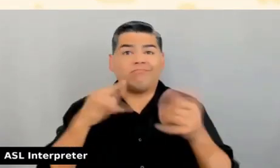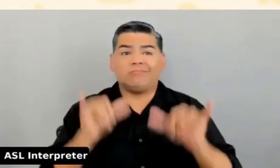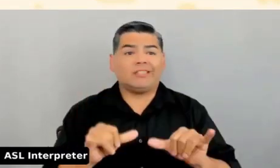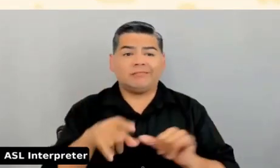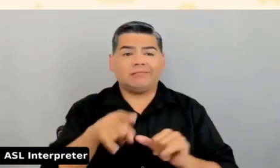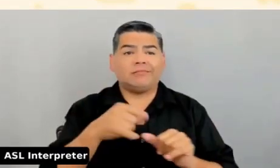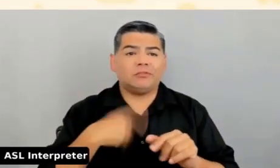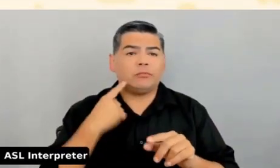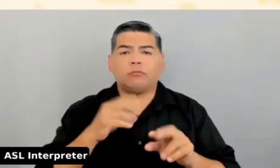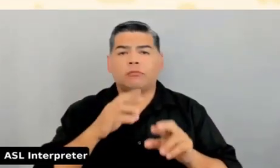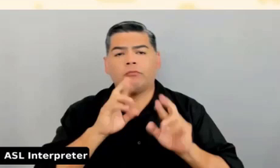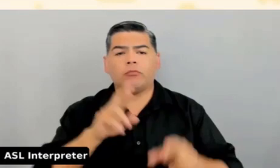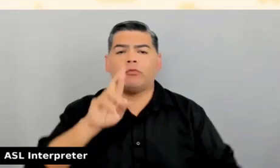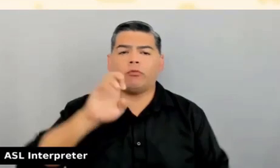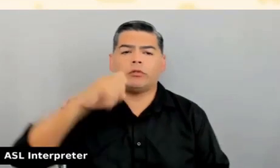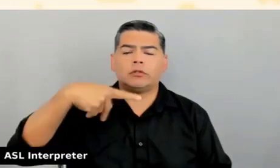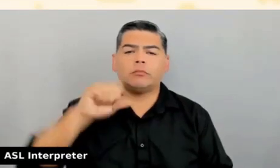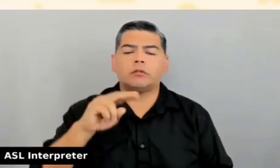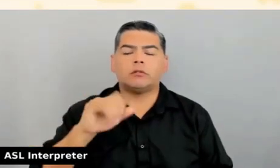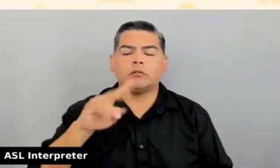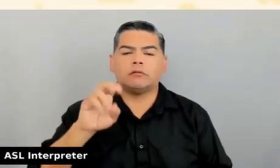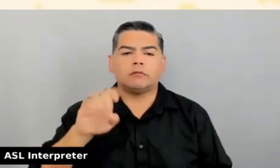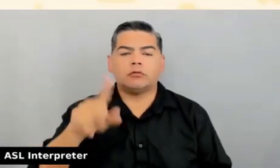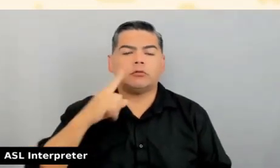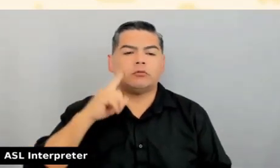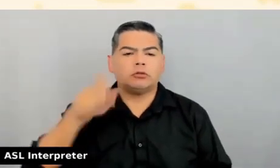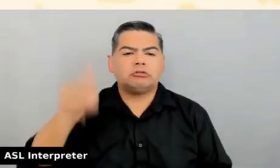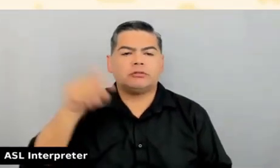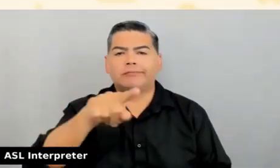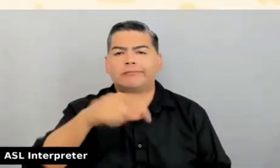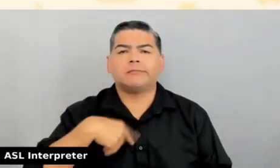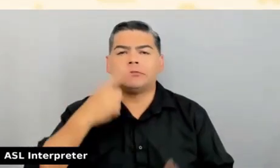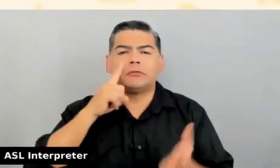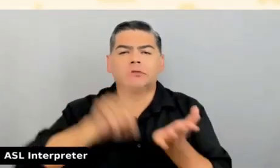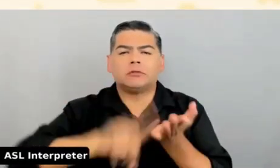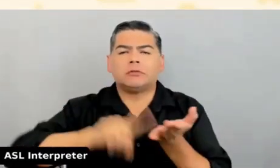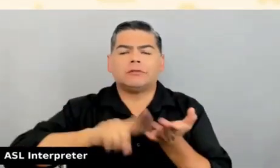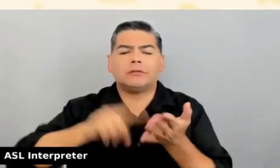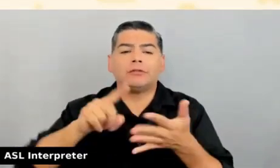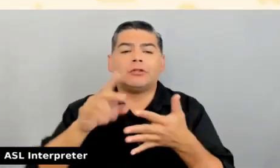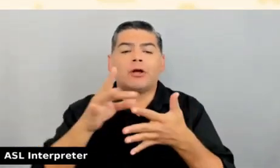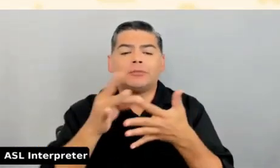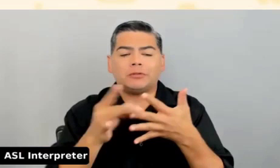So all we do to check that is we just use the options here. I'm just testing on an iPhone.